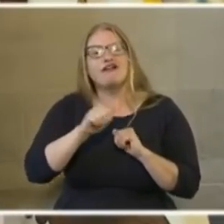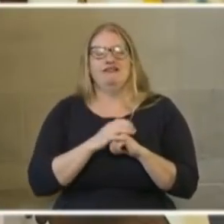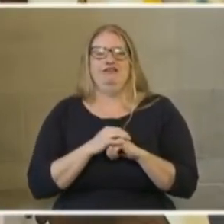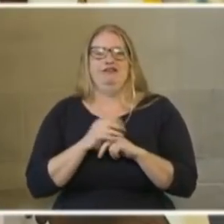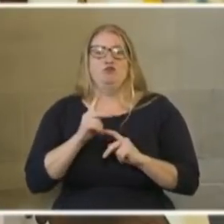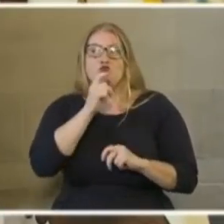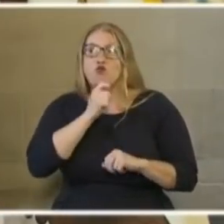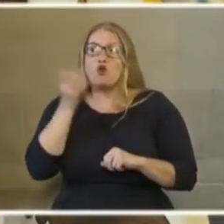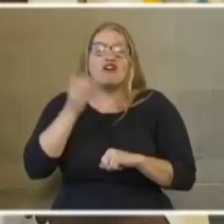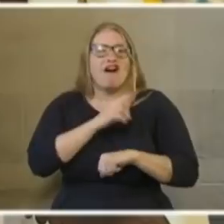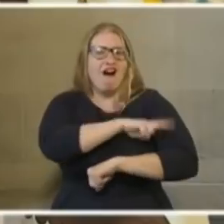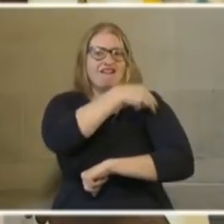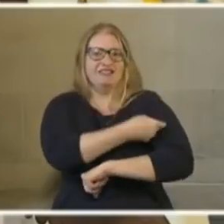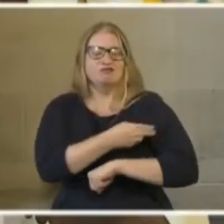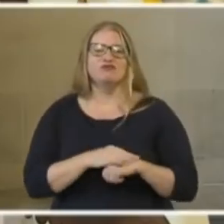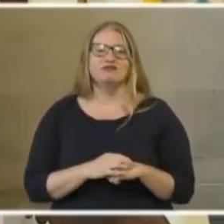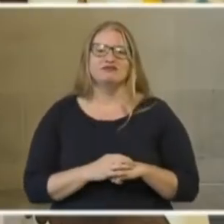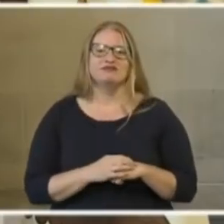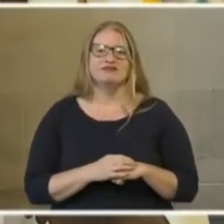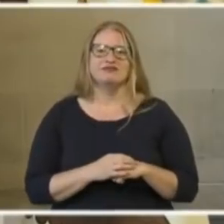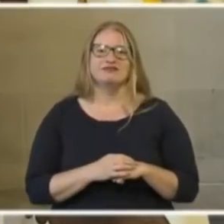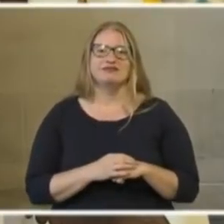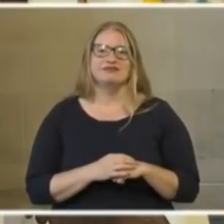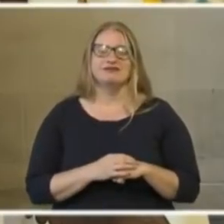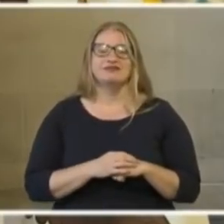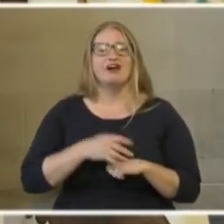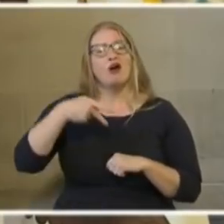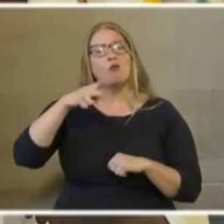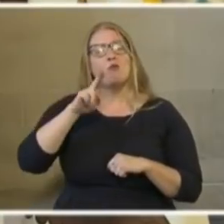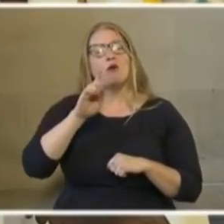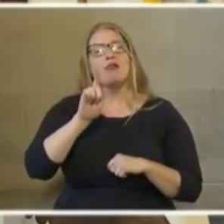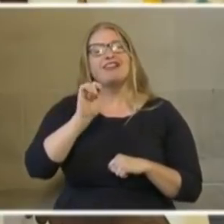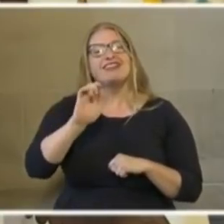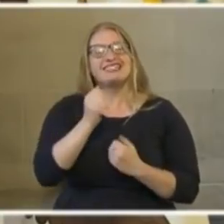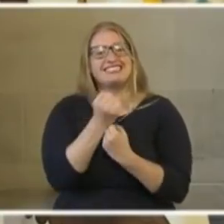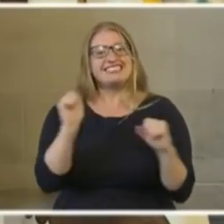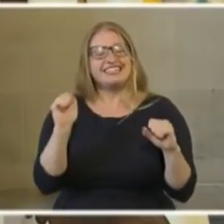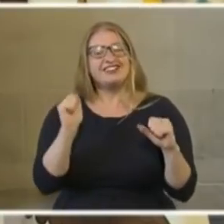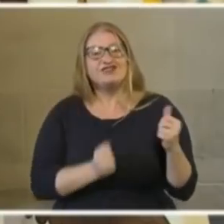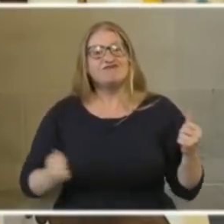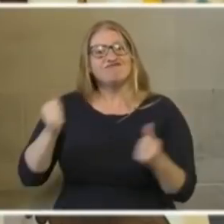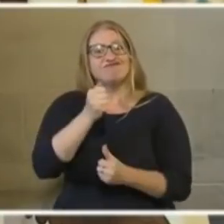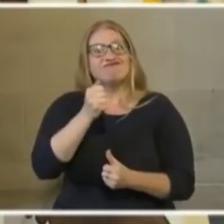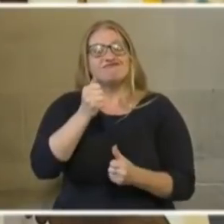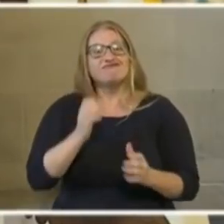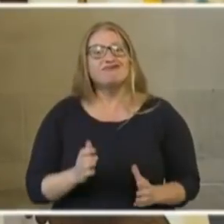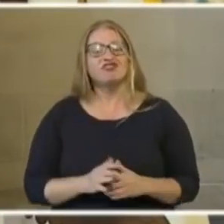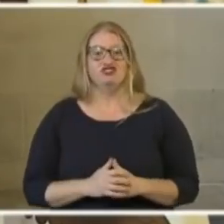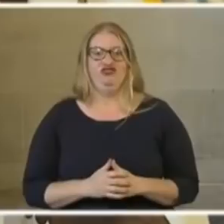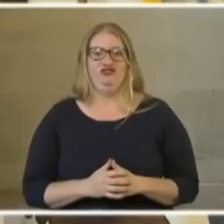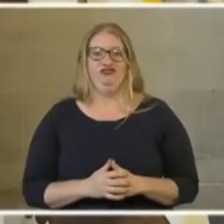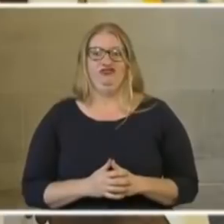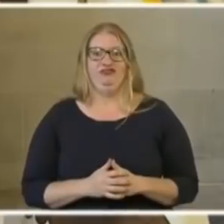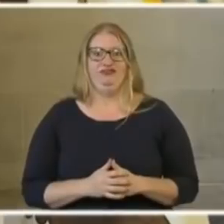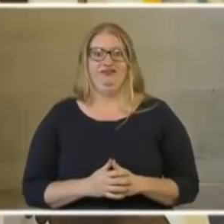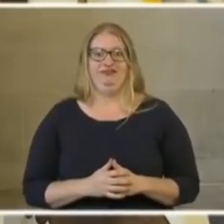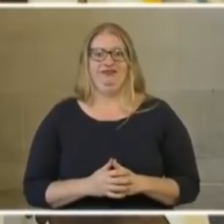WORKING IN SAN FRANCISCO, FOLKS WHO WORK FOR THE NONPROFIT AGENCIES SERVING THE HOMELESS APPELLATION COMING FROM CITIES ALL OVER THE BAY AREA. PEOPLE WORKING OUR HOSPITALS.